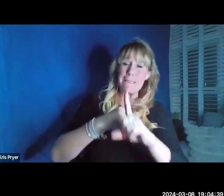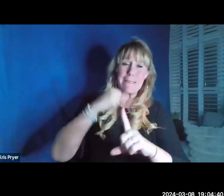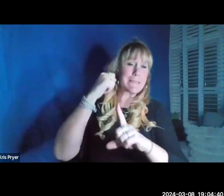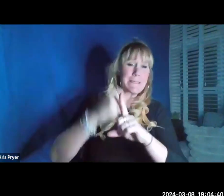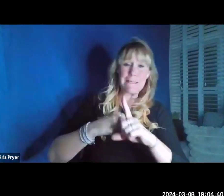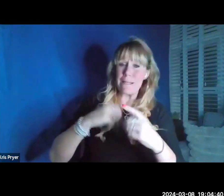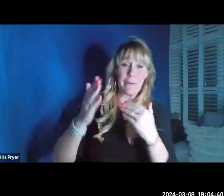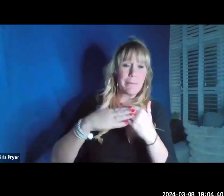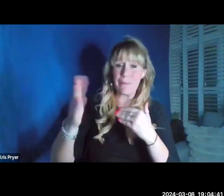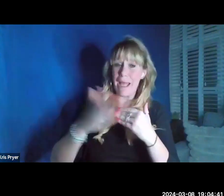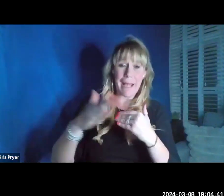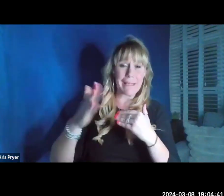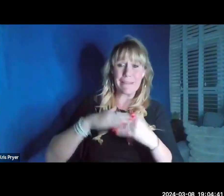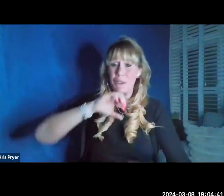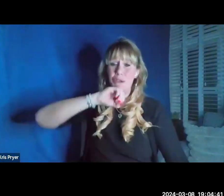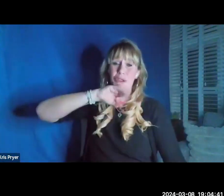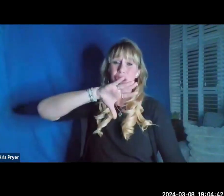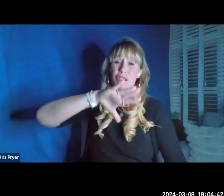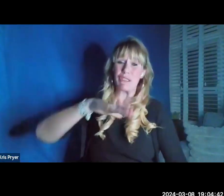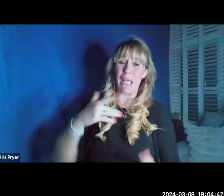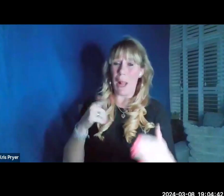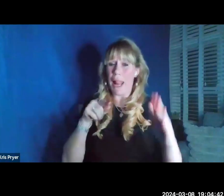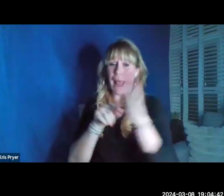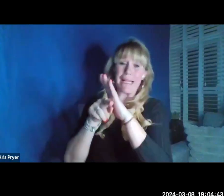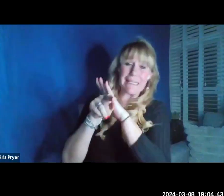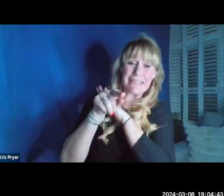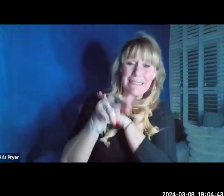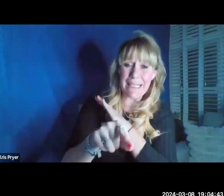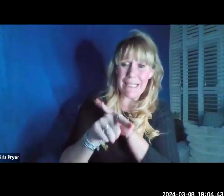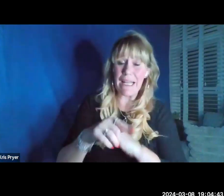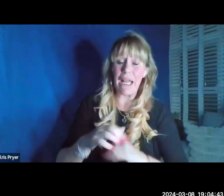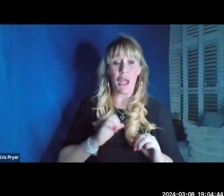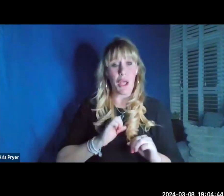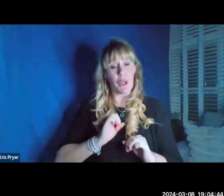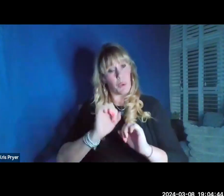to our people stuck inside,